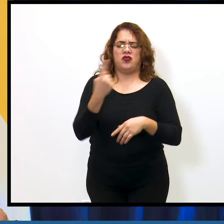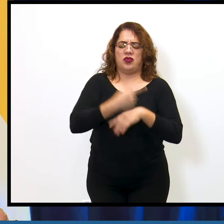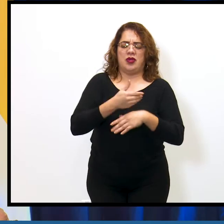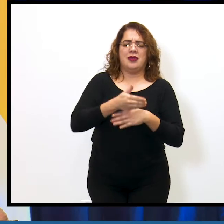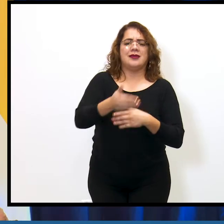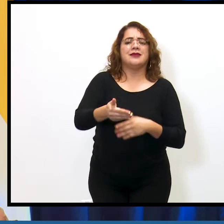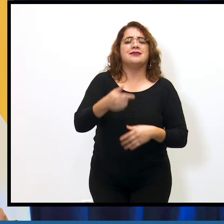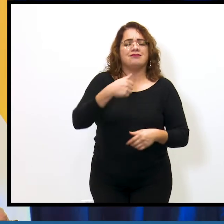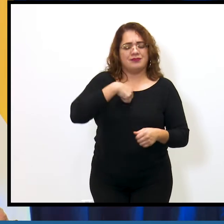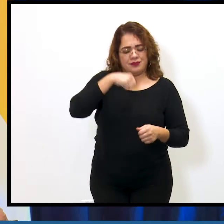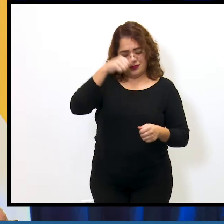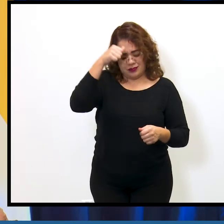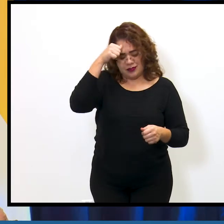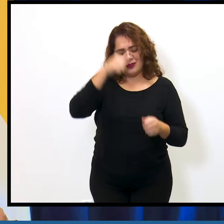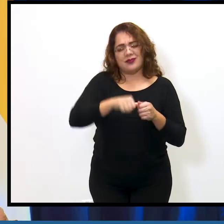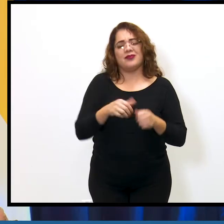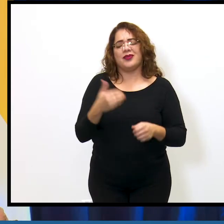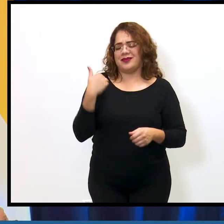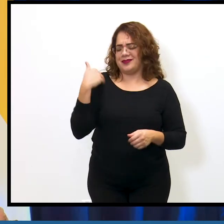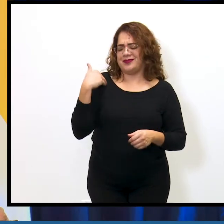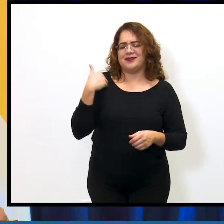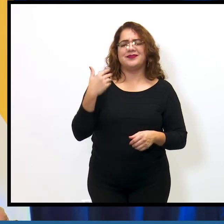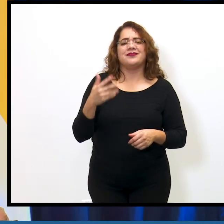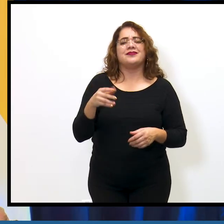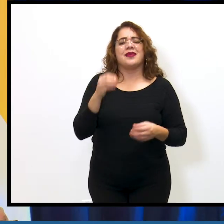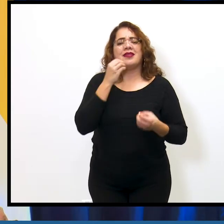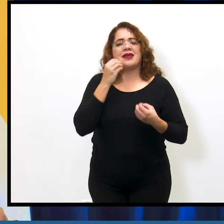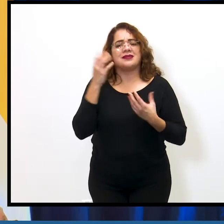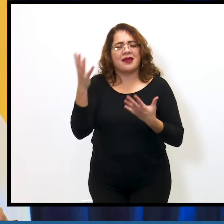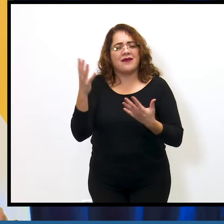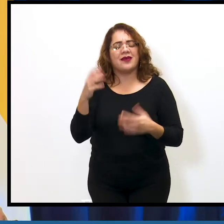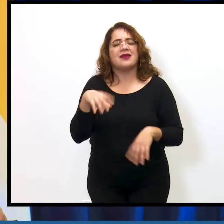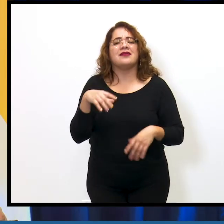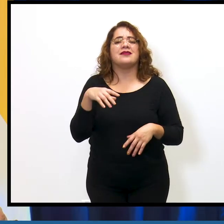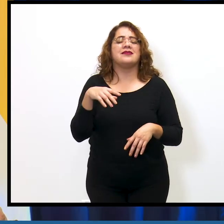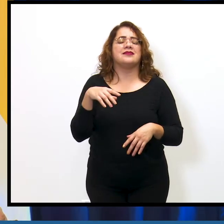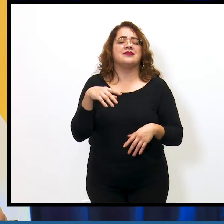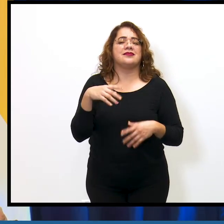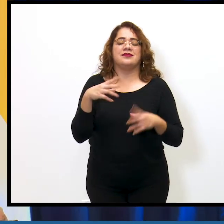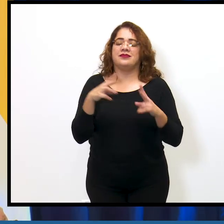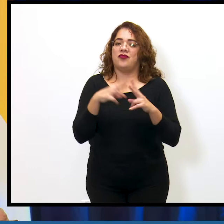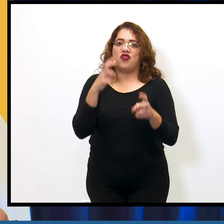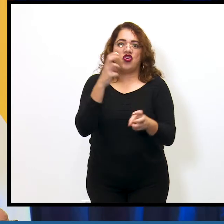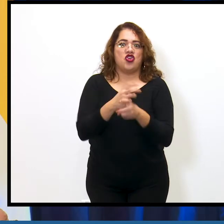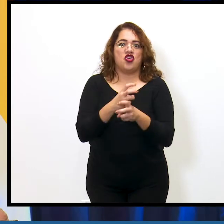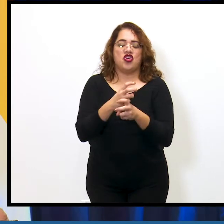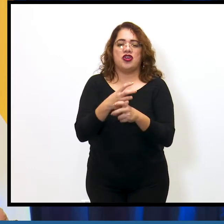I relate, I had, it was very hard for some of my family members to not see me over thanksgiving